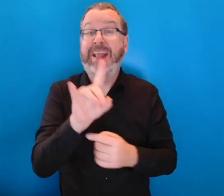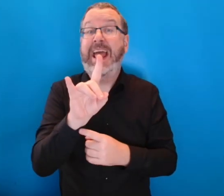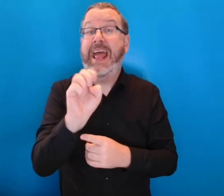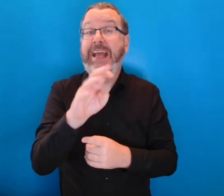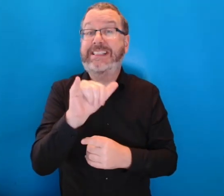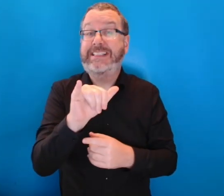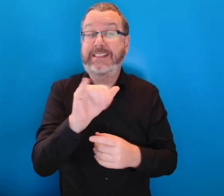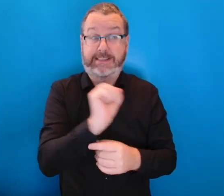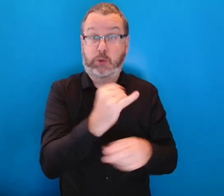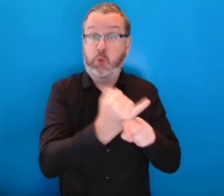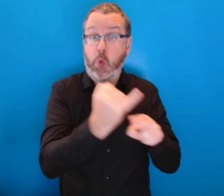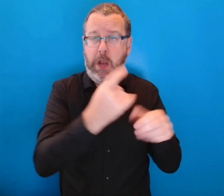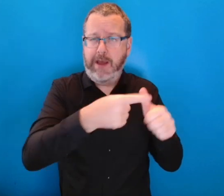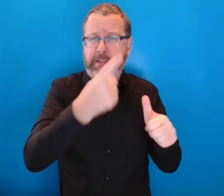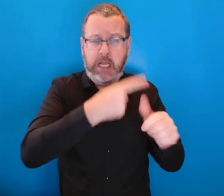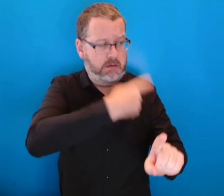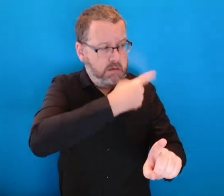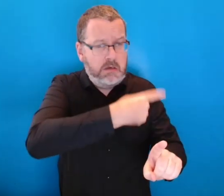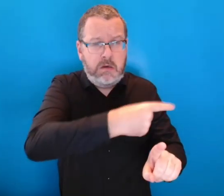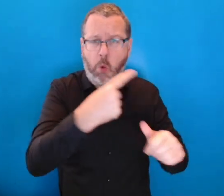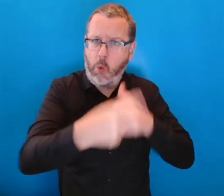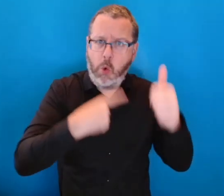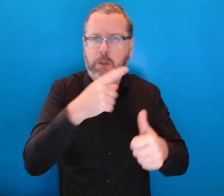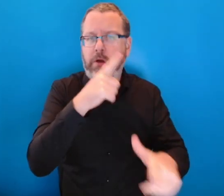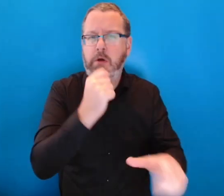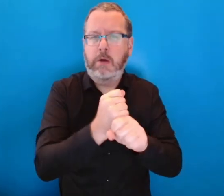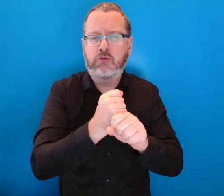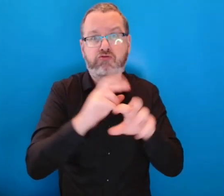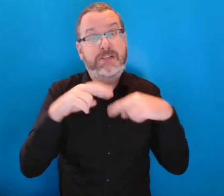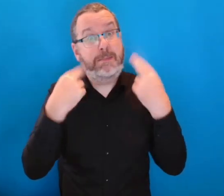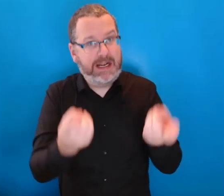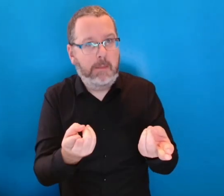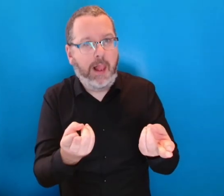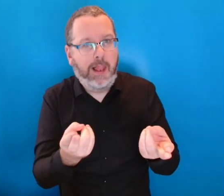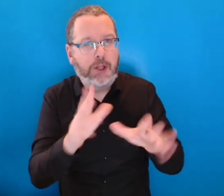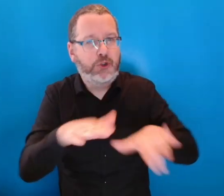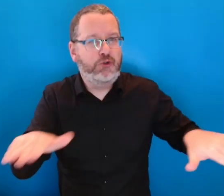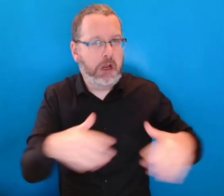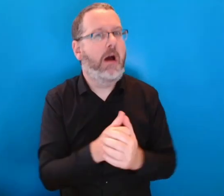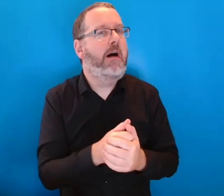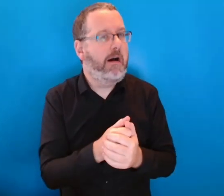Certainly, Hennessy's advertising always emphasised that it was for 'respectable' children